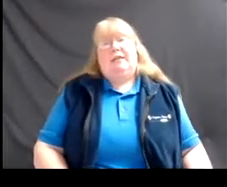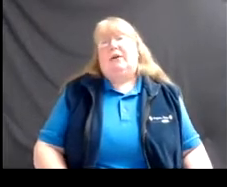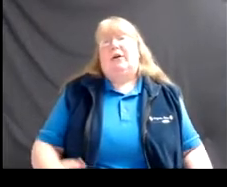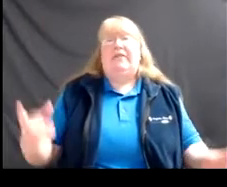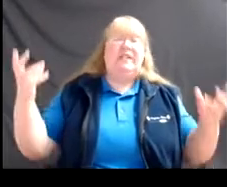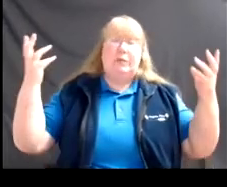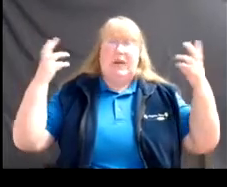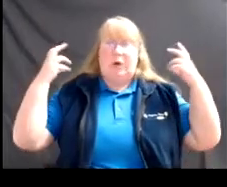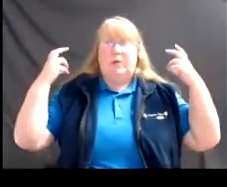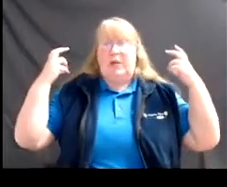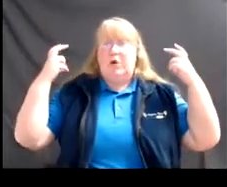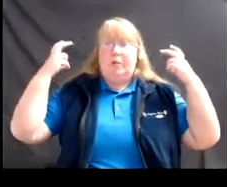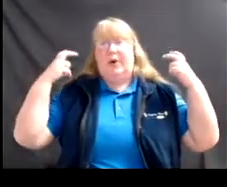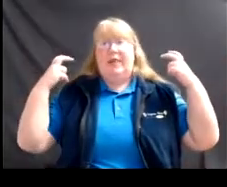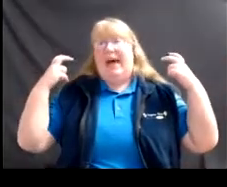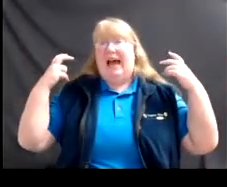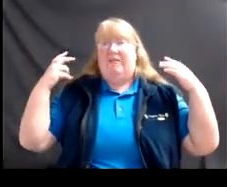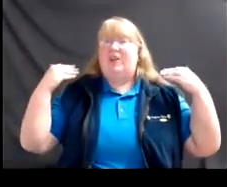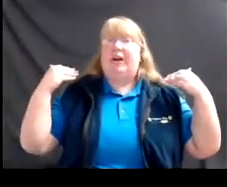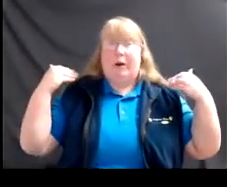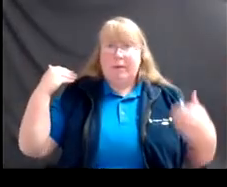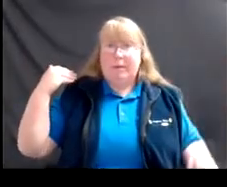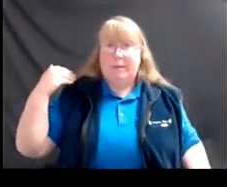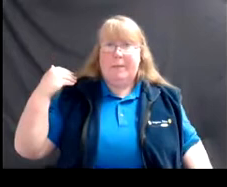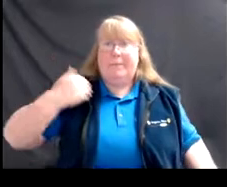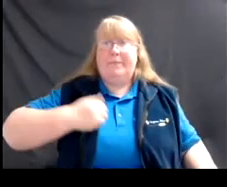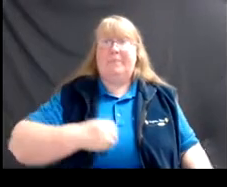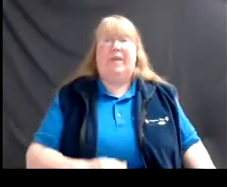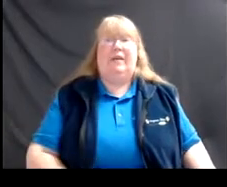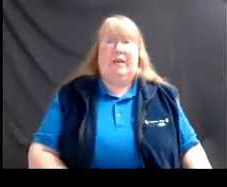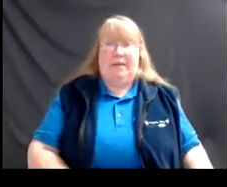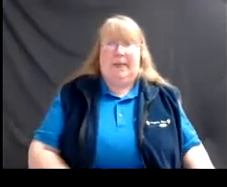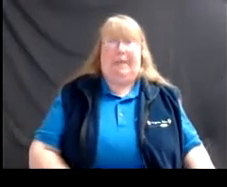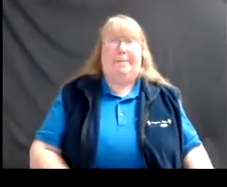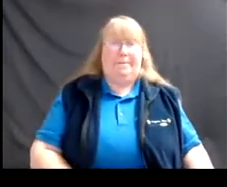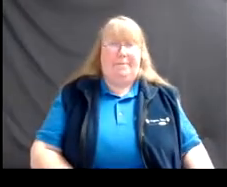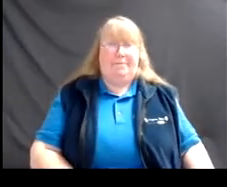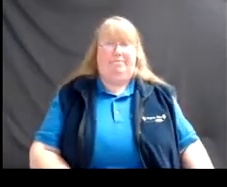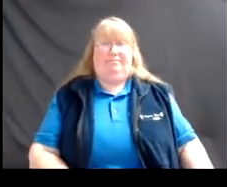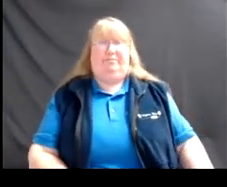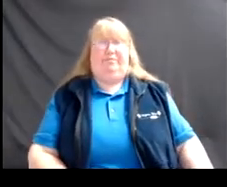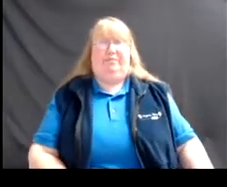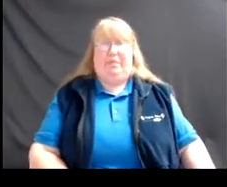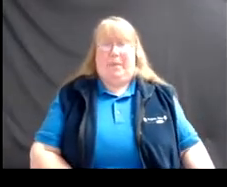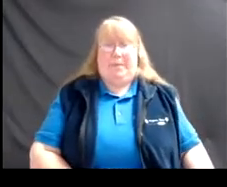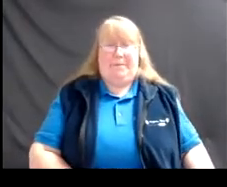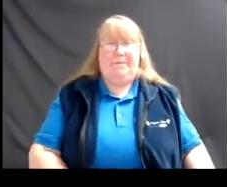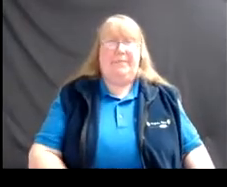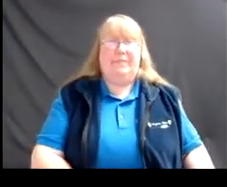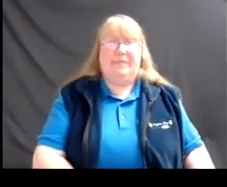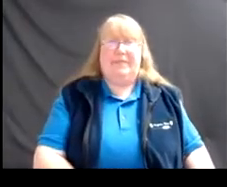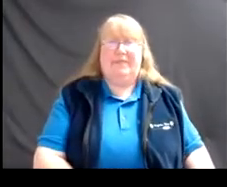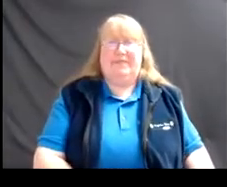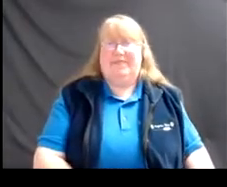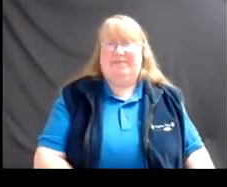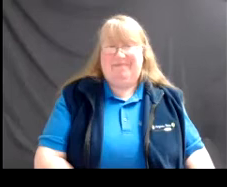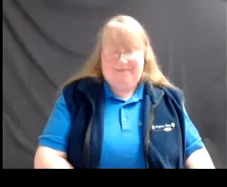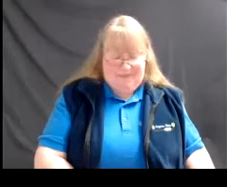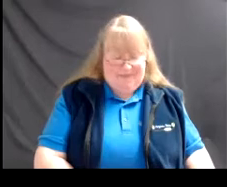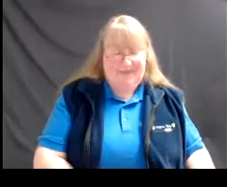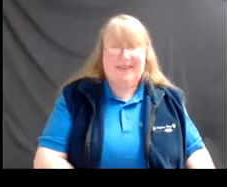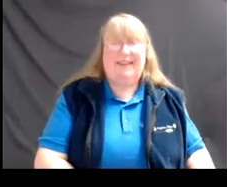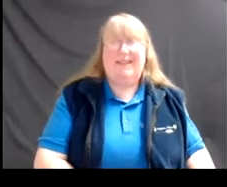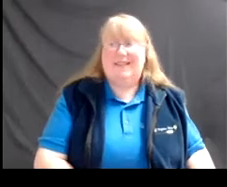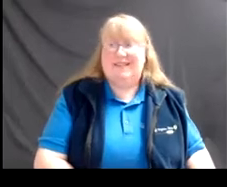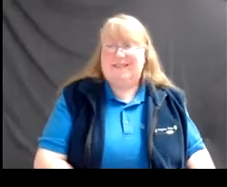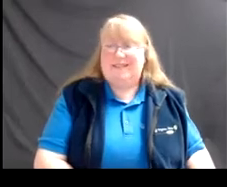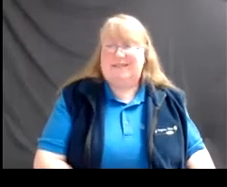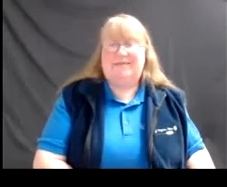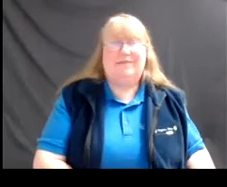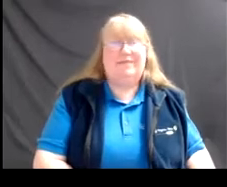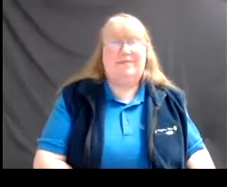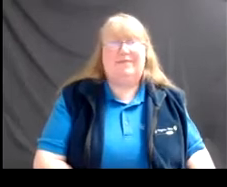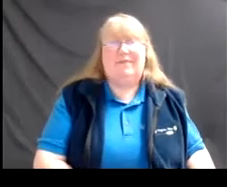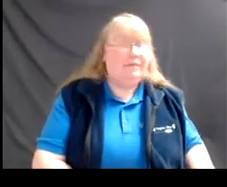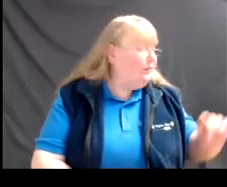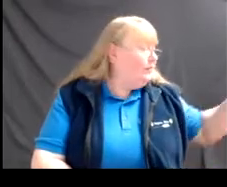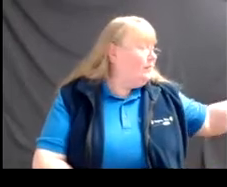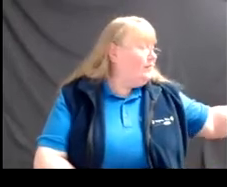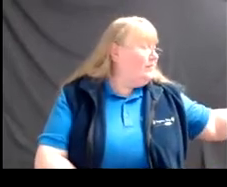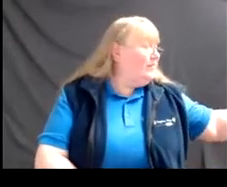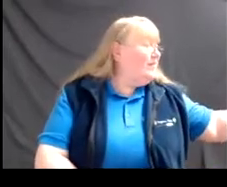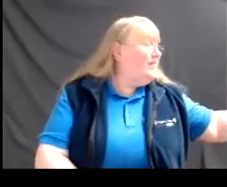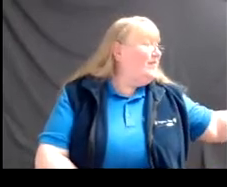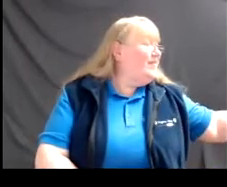There are even speakers that you can put on the back of a chair.